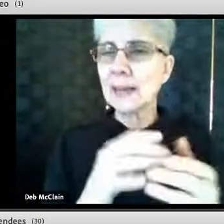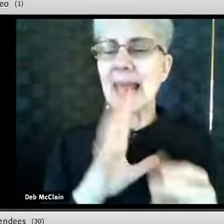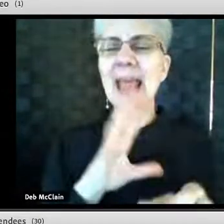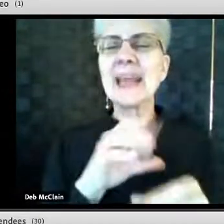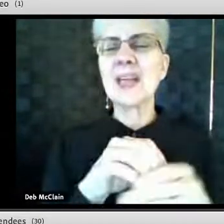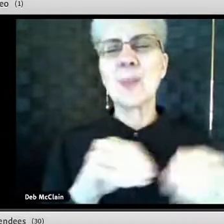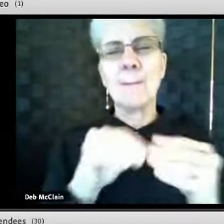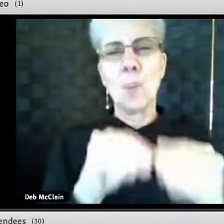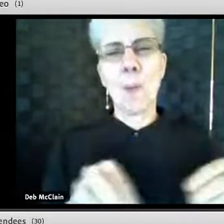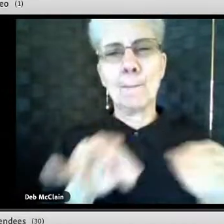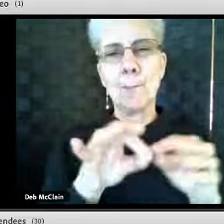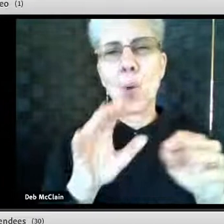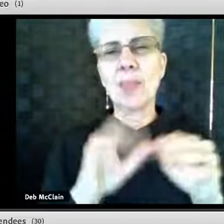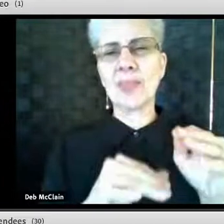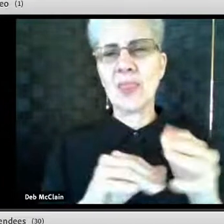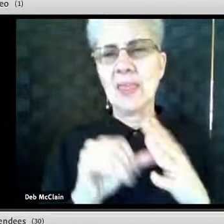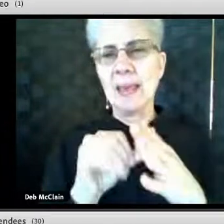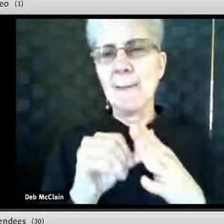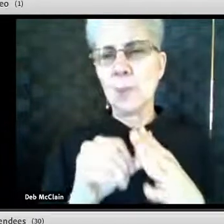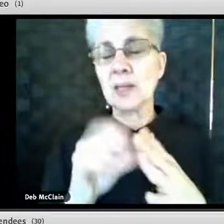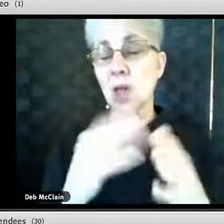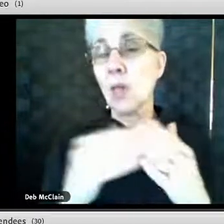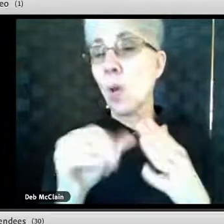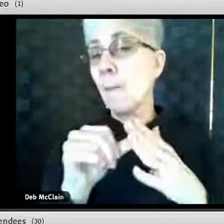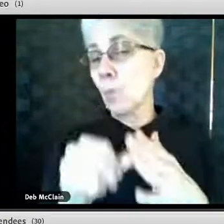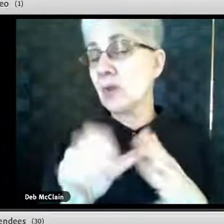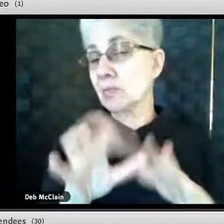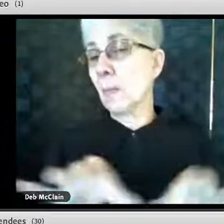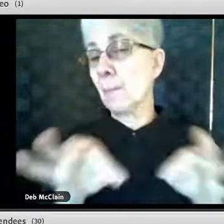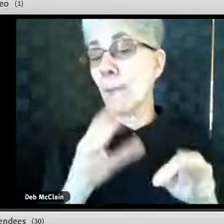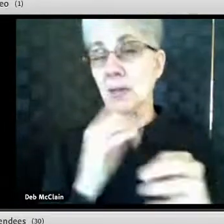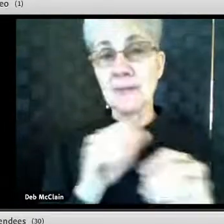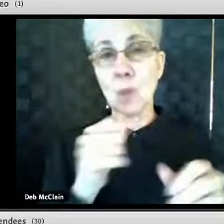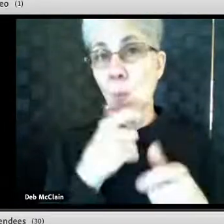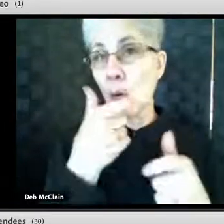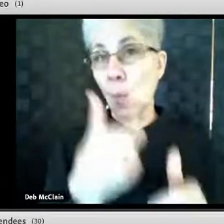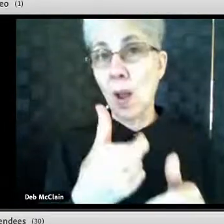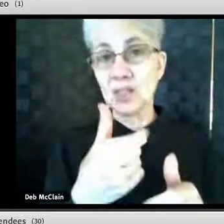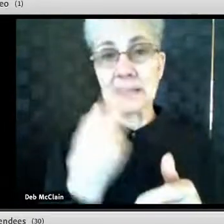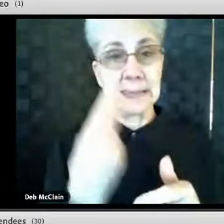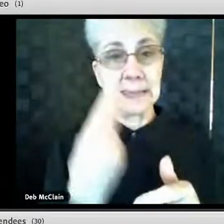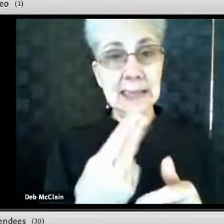The engagement is more important than the impressions, although impressions are important because if no one sees your post,